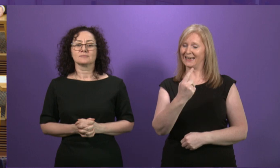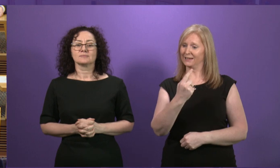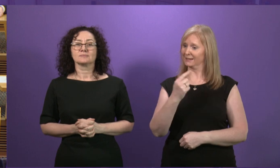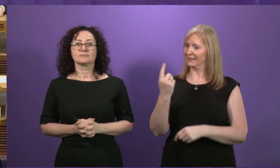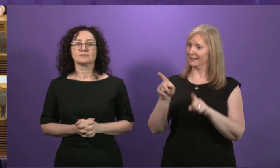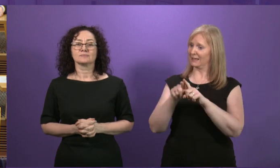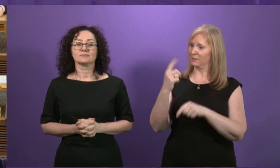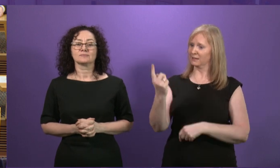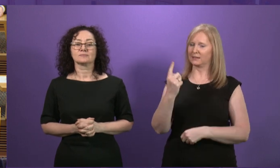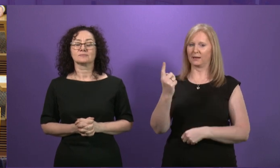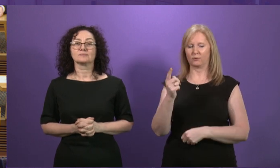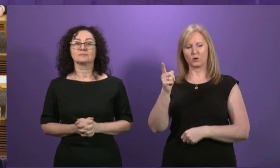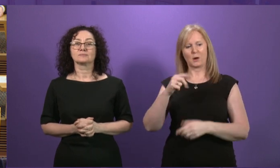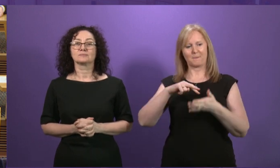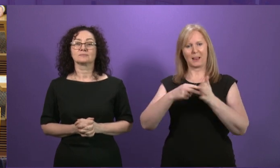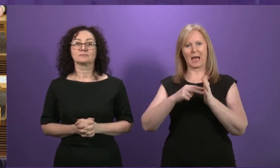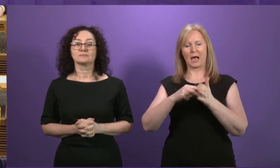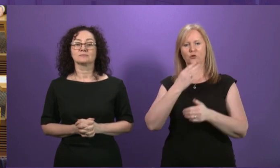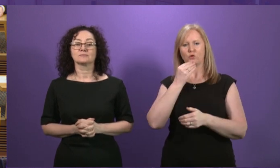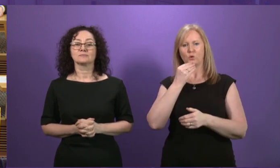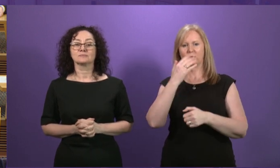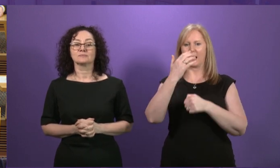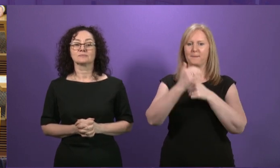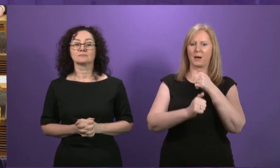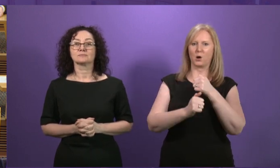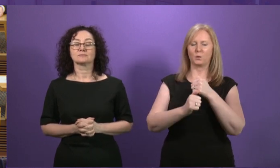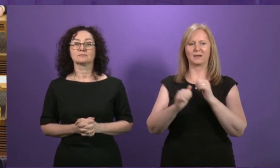that the SNP plans to use the pound without a central bank.